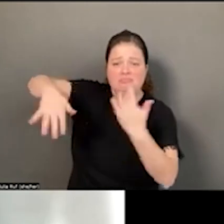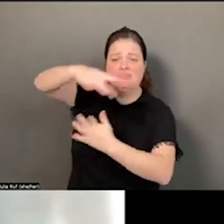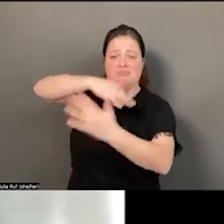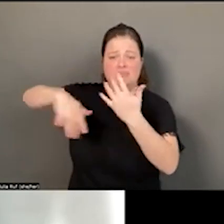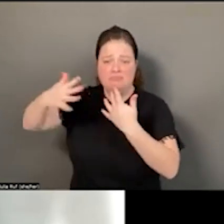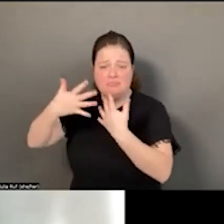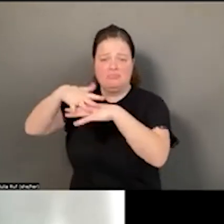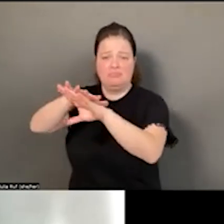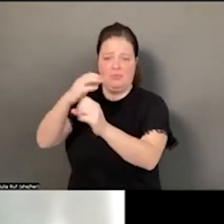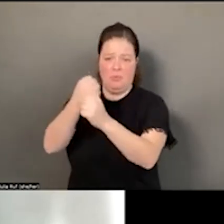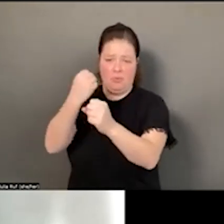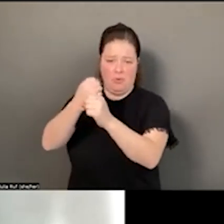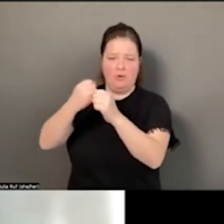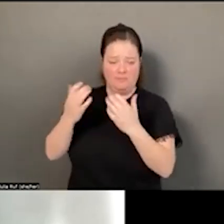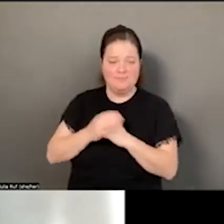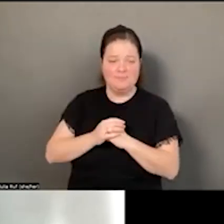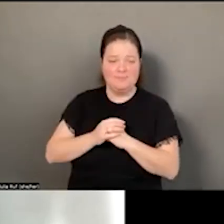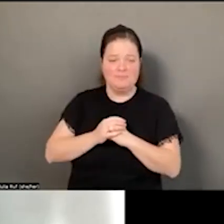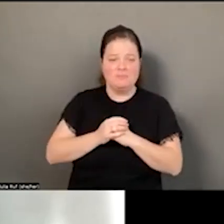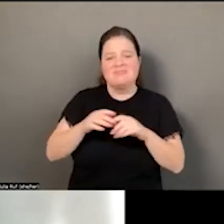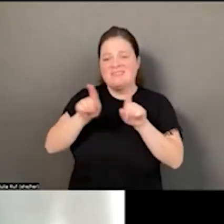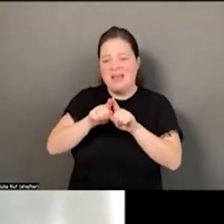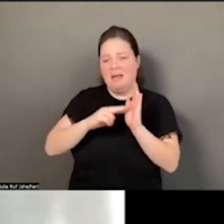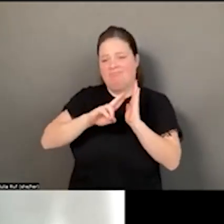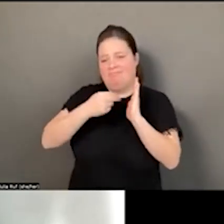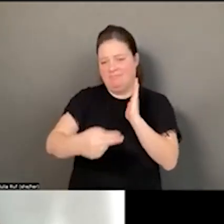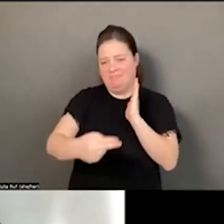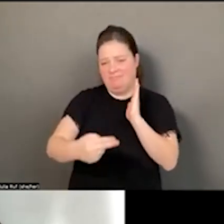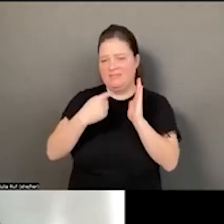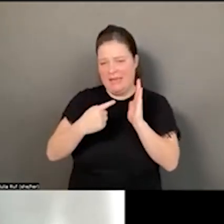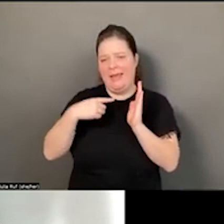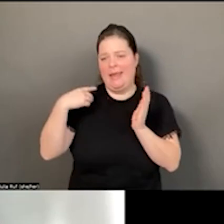Then also another important flagship initiative, as I call it,